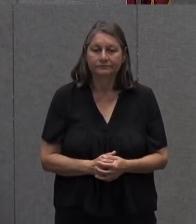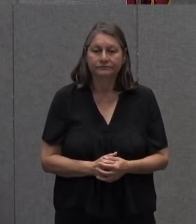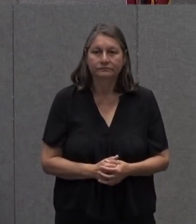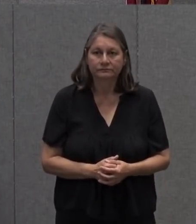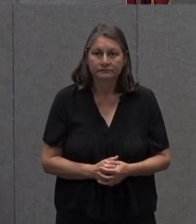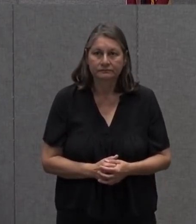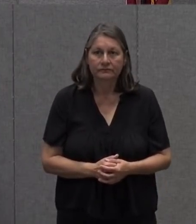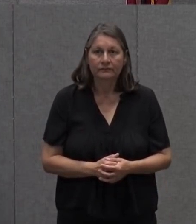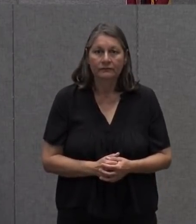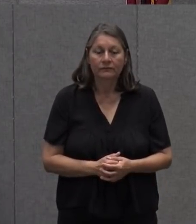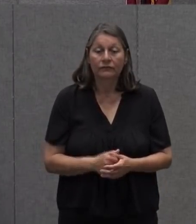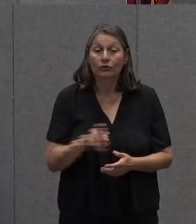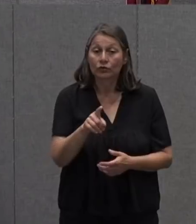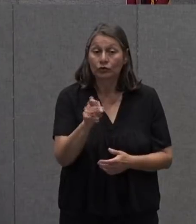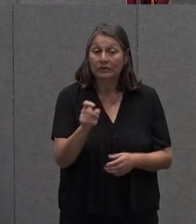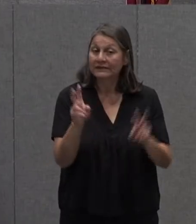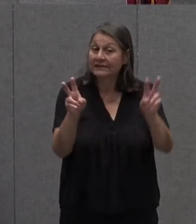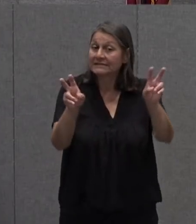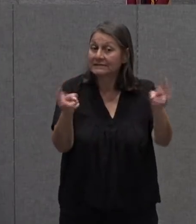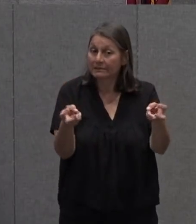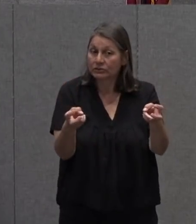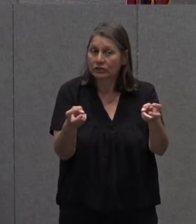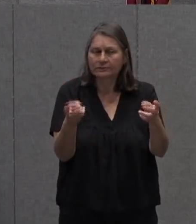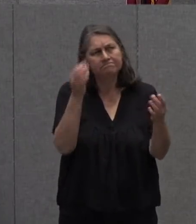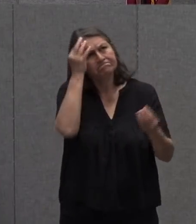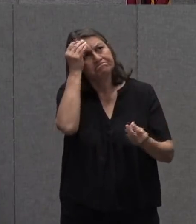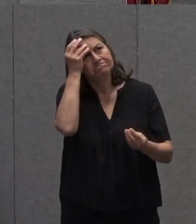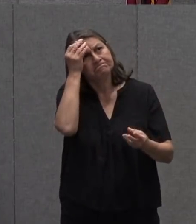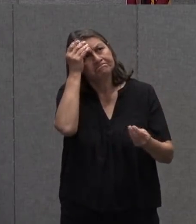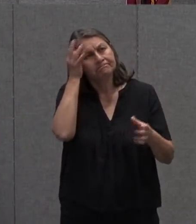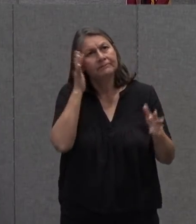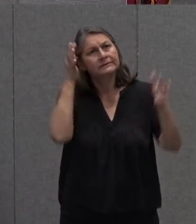Okay, so you need your subject. So you're gonna pick your subject.